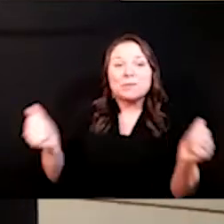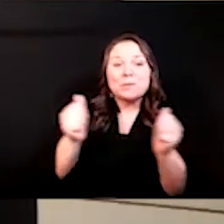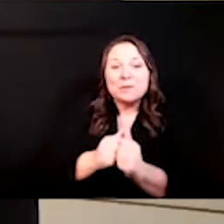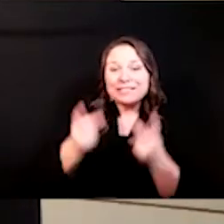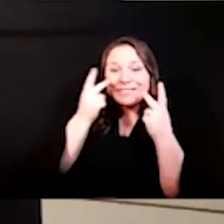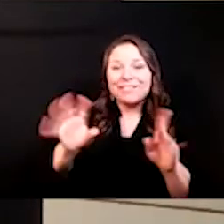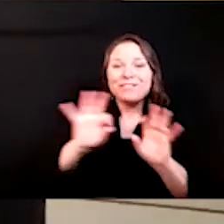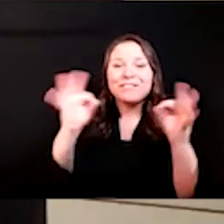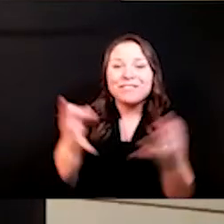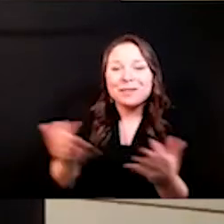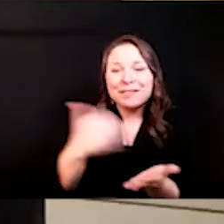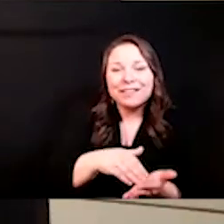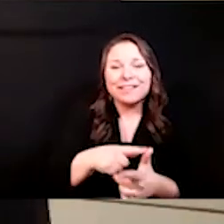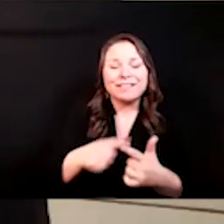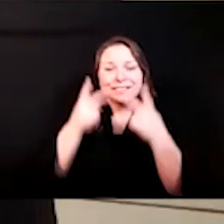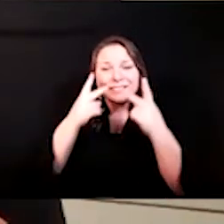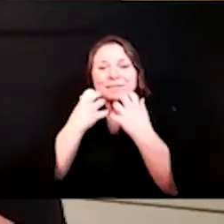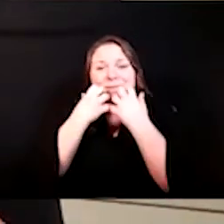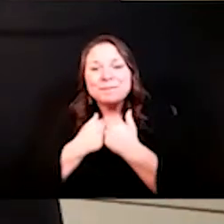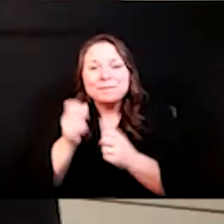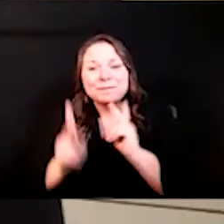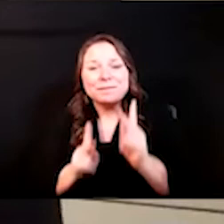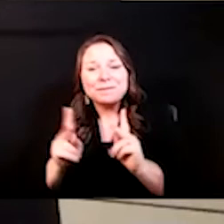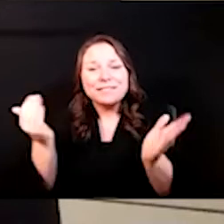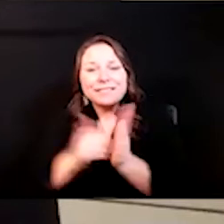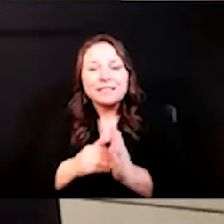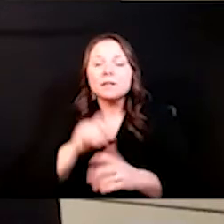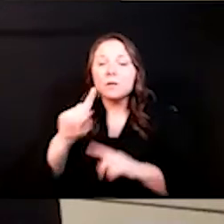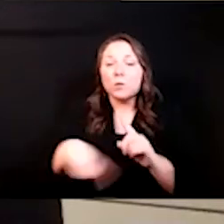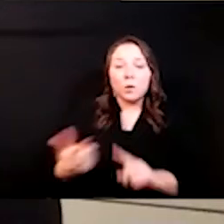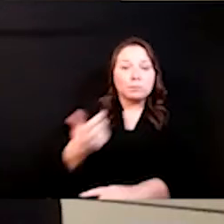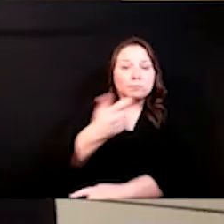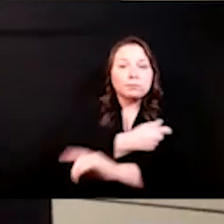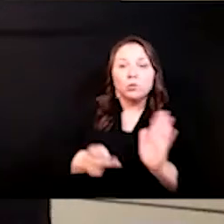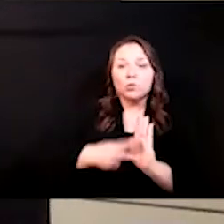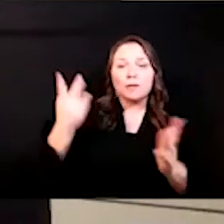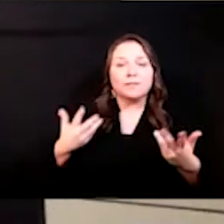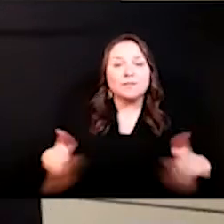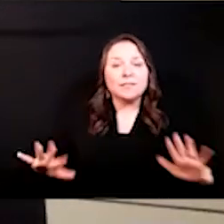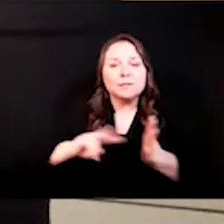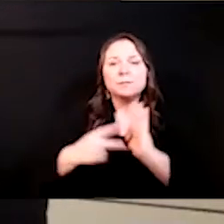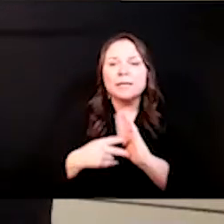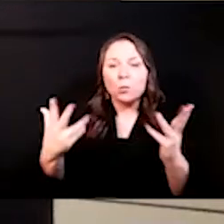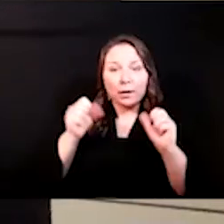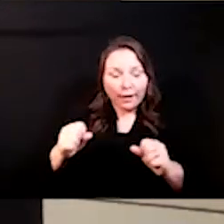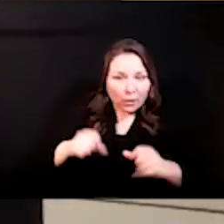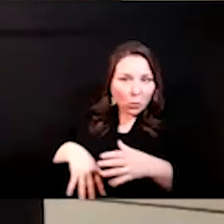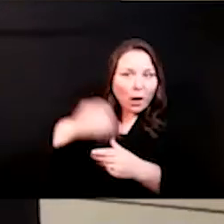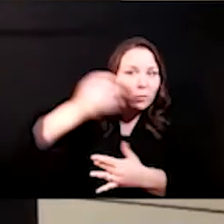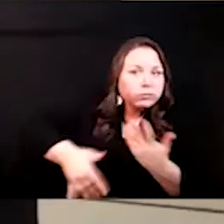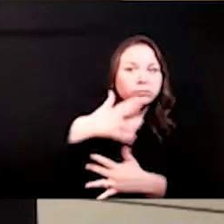WHAT THAT MAY MEAN IN TERMS OF SEEING FAMILY AND LOVED ONES. SO ONCE SOMEONE IS FULLY VACCINATED, WHAT DOES THAT MEAN? CAN YOU GO SEE YOUR LOVED ONE ONCE THEY'RE